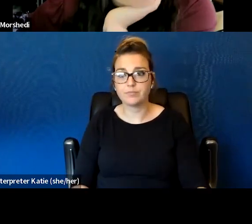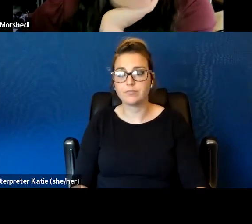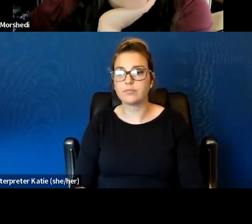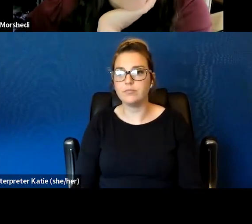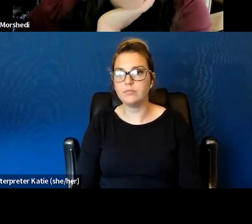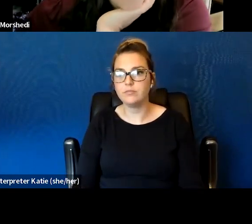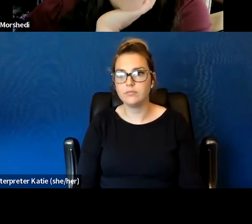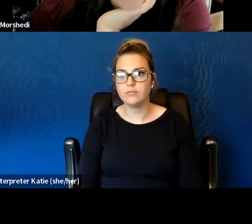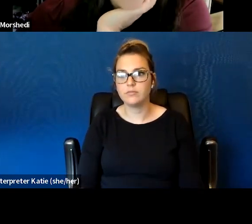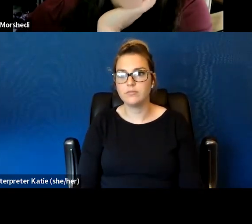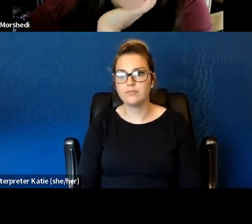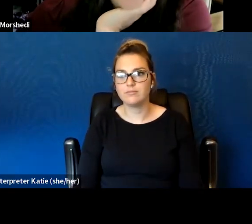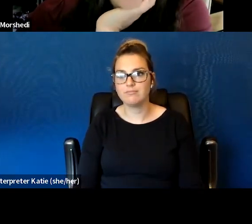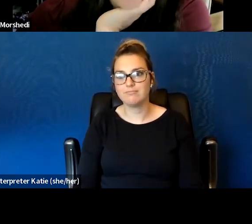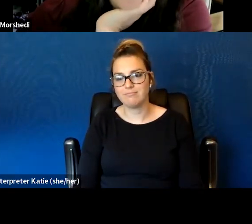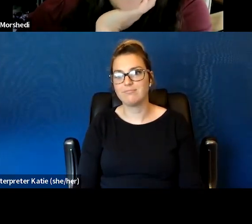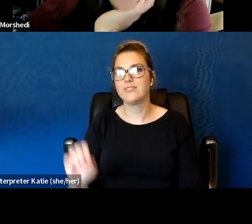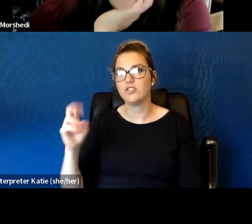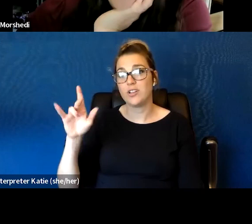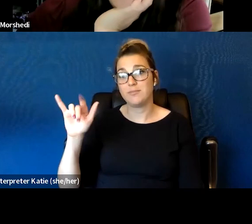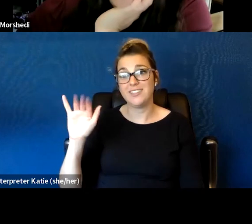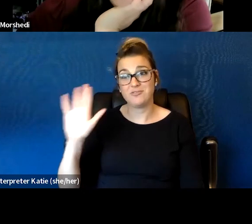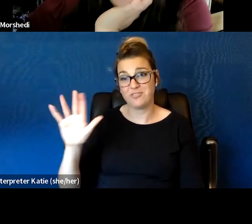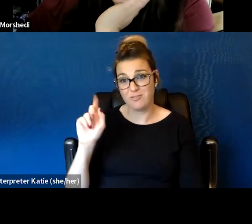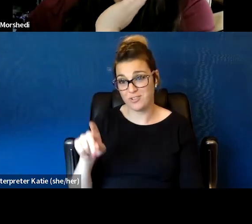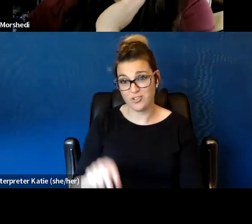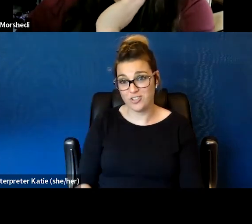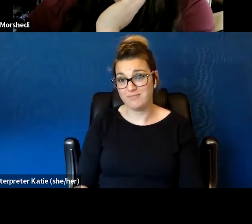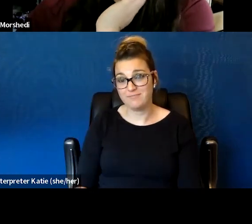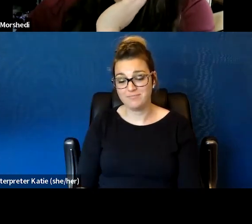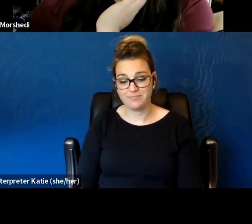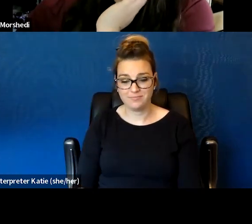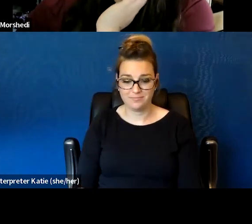Yeah, well, that's a great question. So in our community,